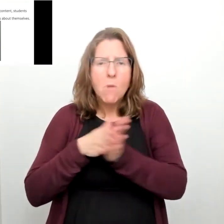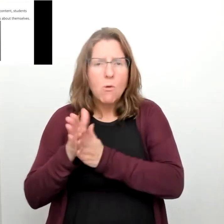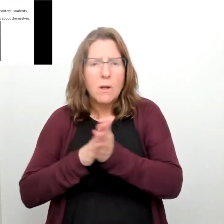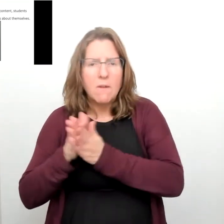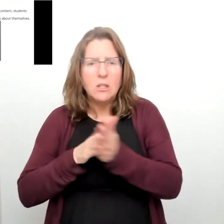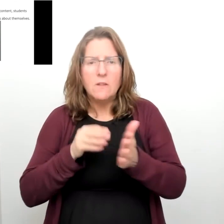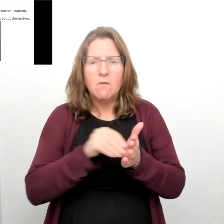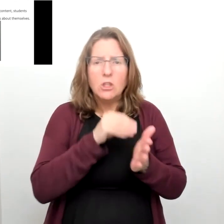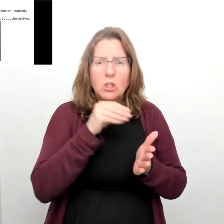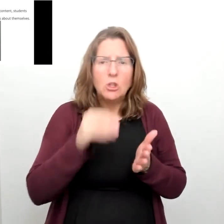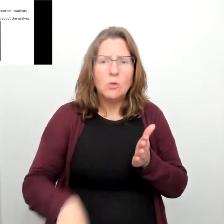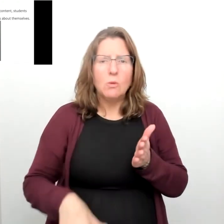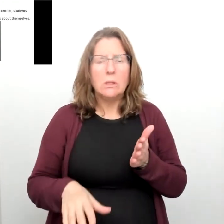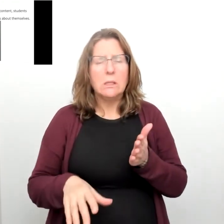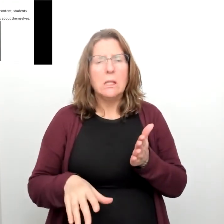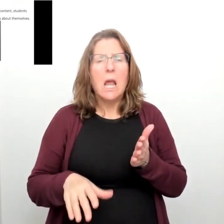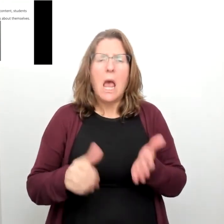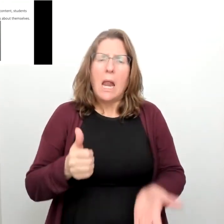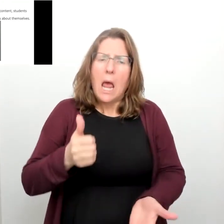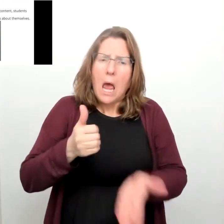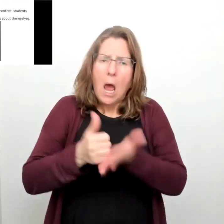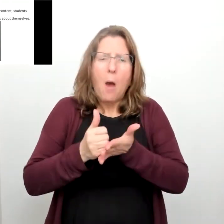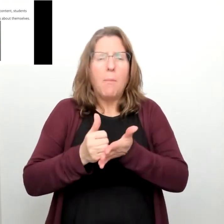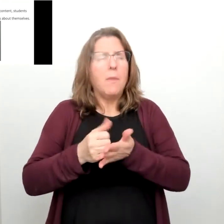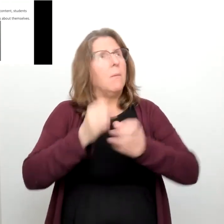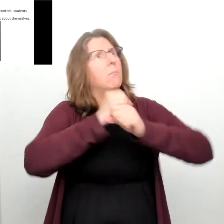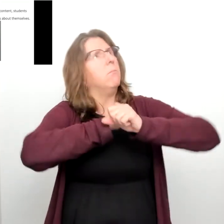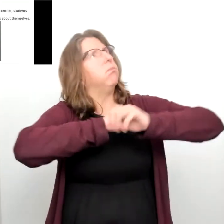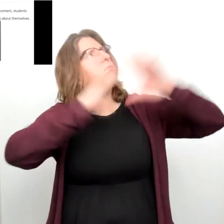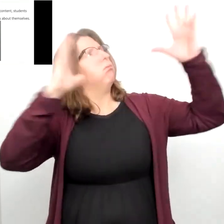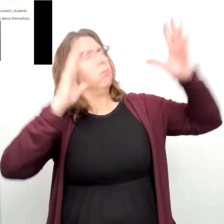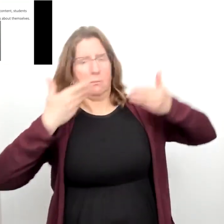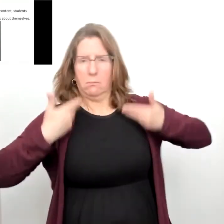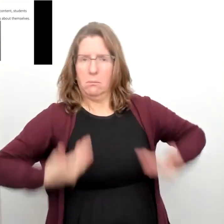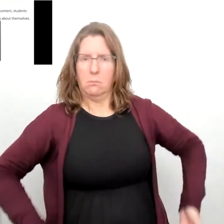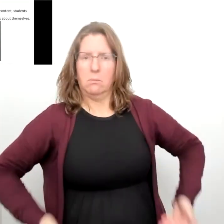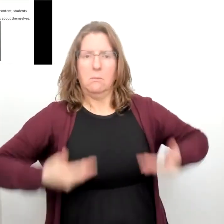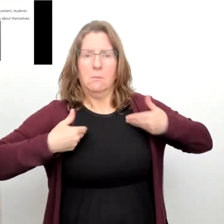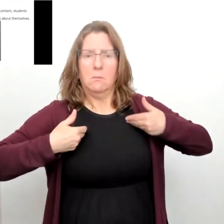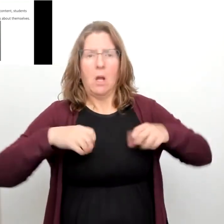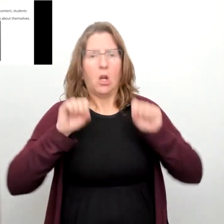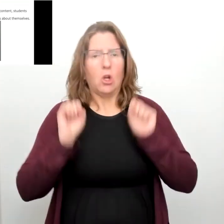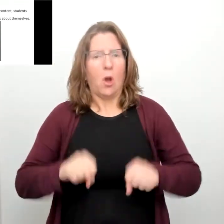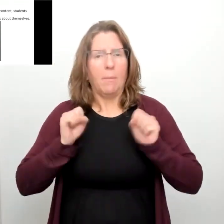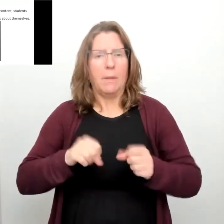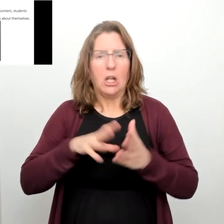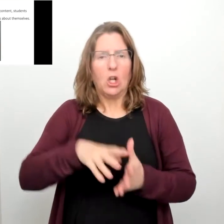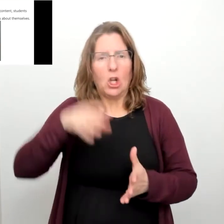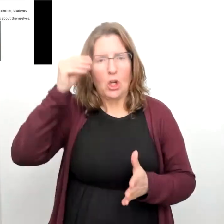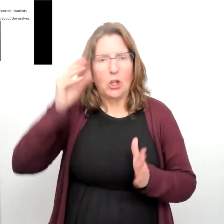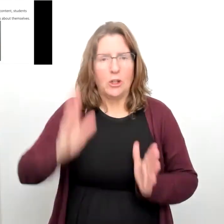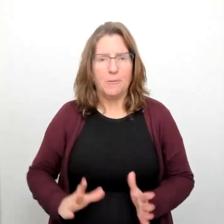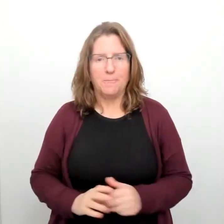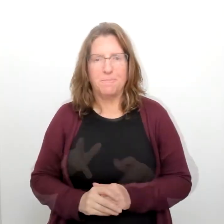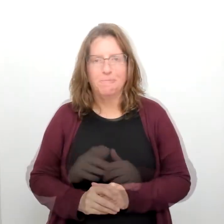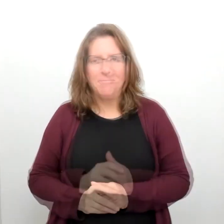Peer teaching may motivate students to be more engaged, as they see themselves as a competent learner.